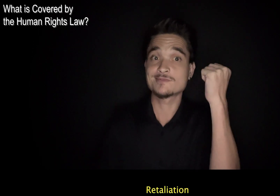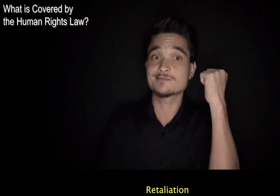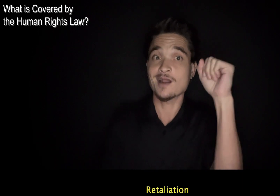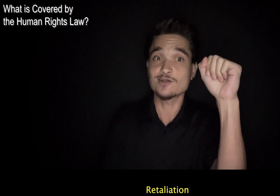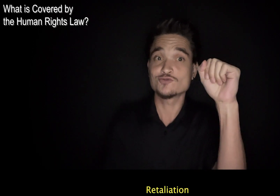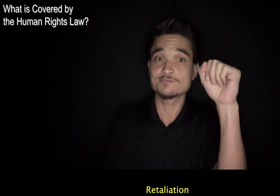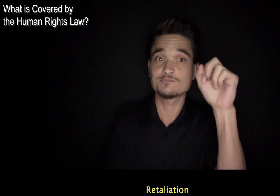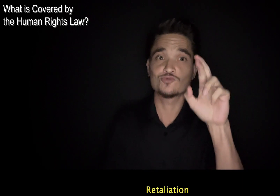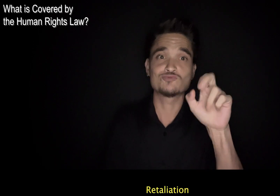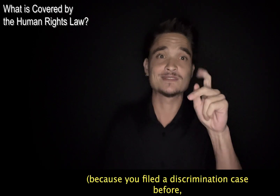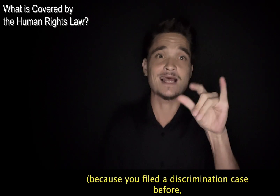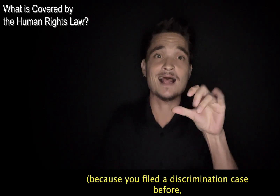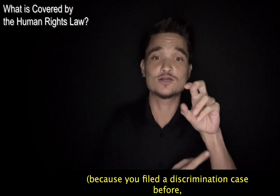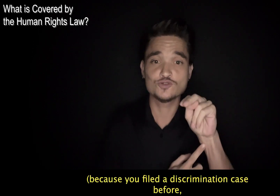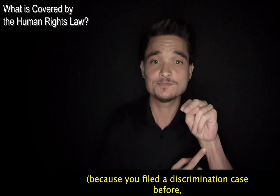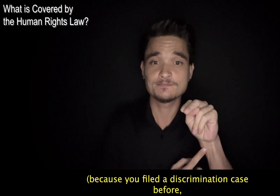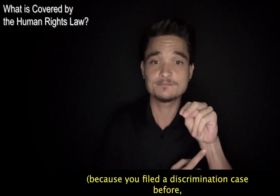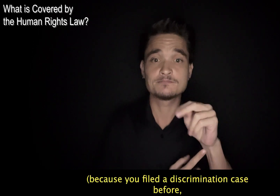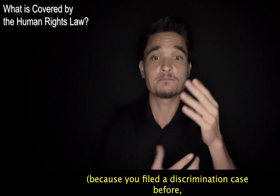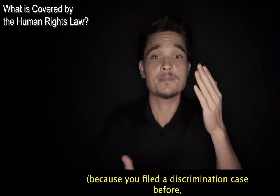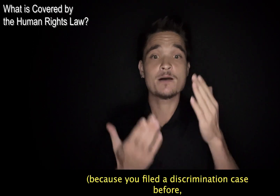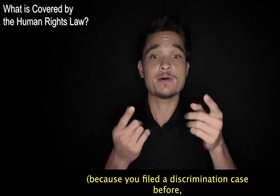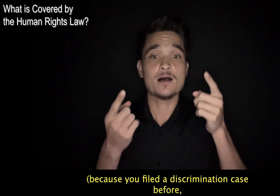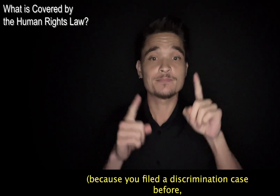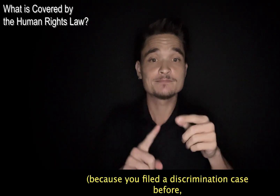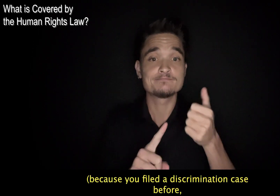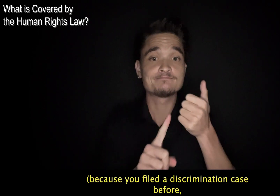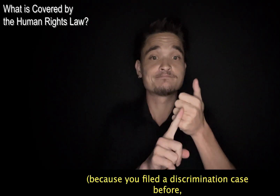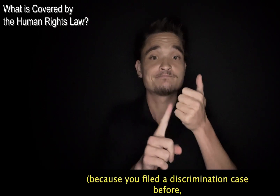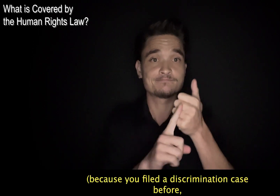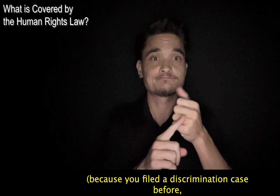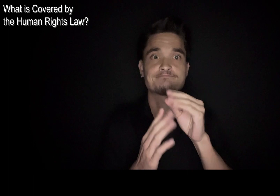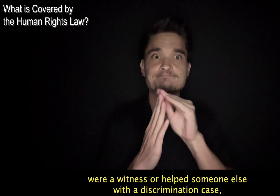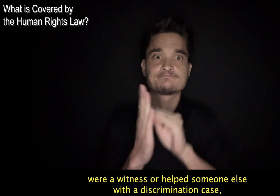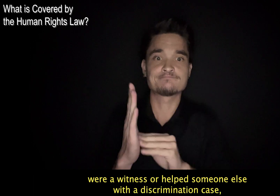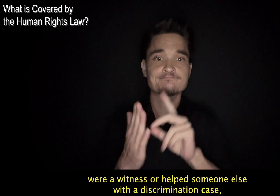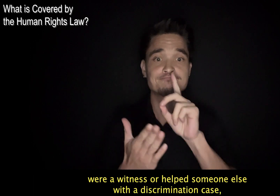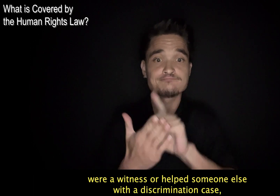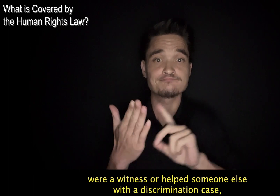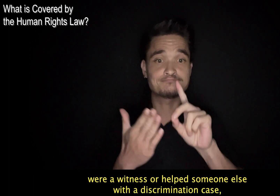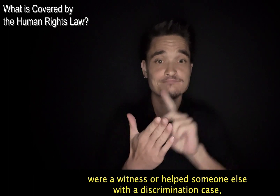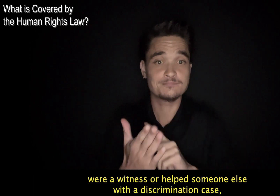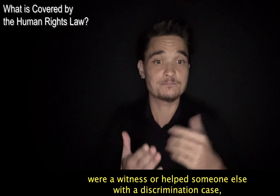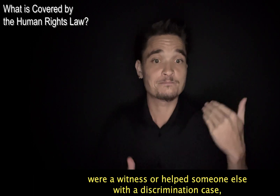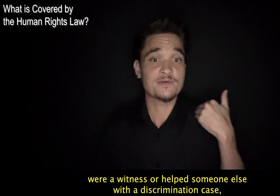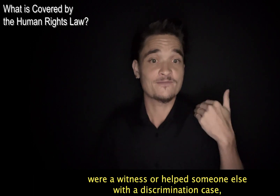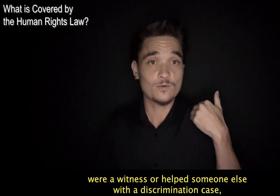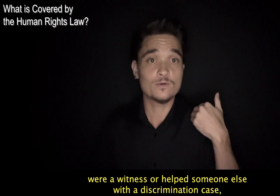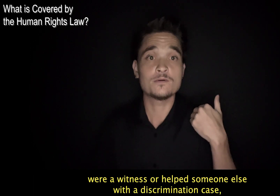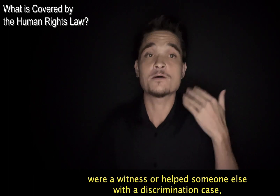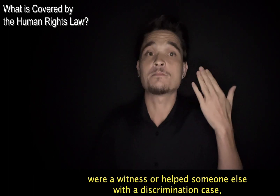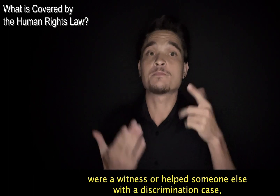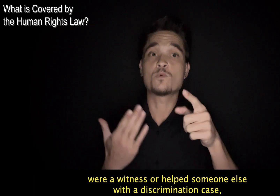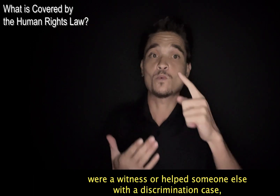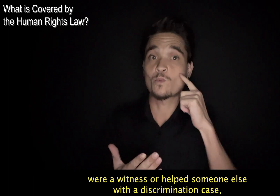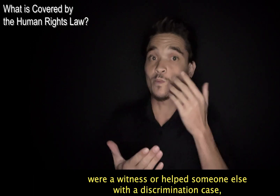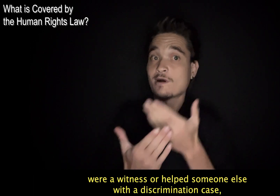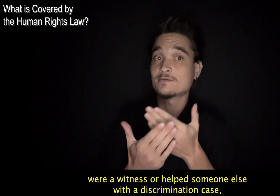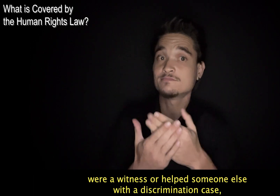Retaliation (because you filed a discrimination case before, were a witness or helped someone else with a discrimination case,